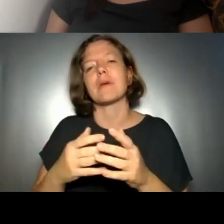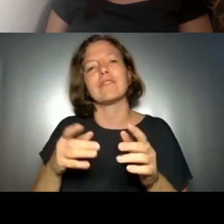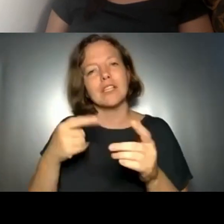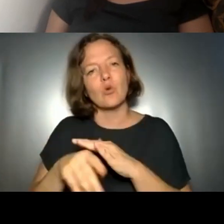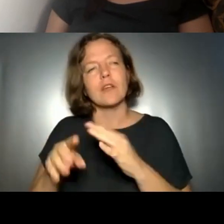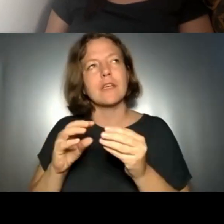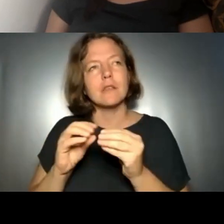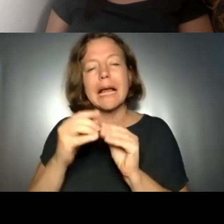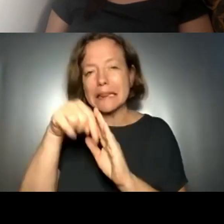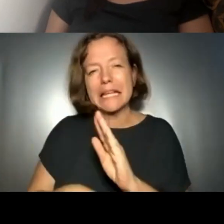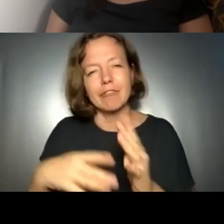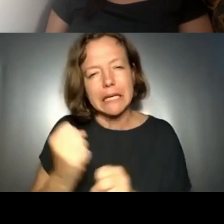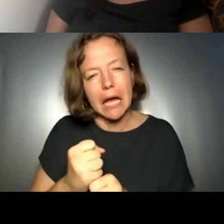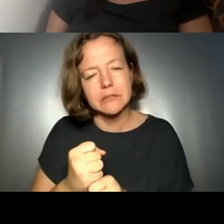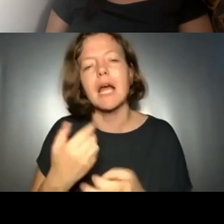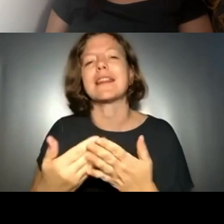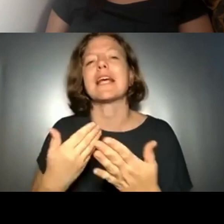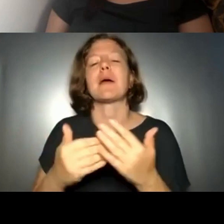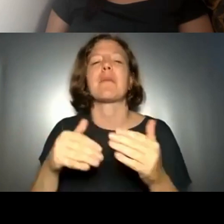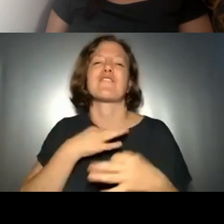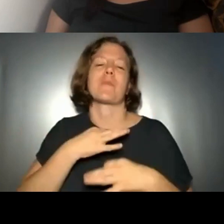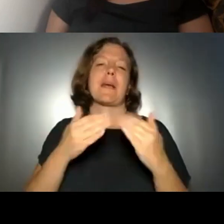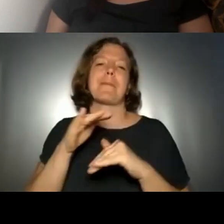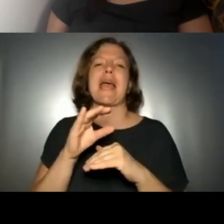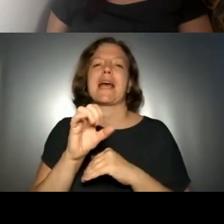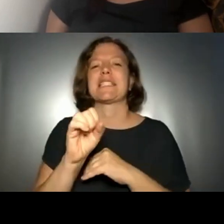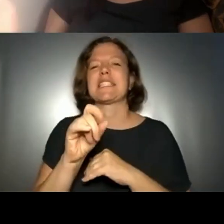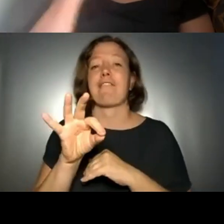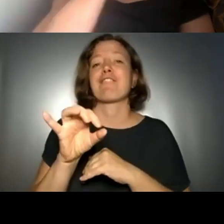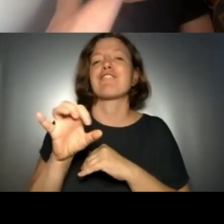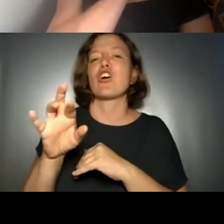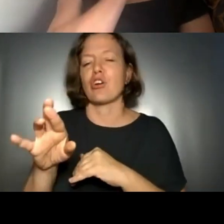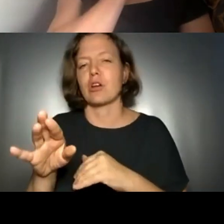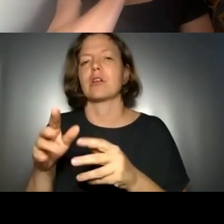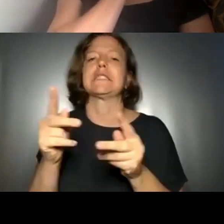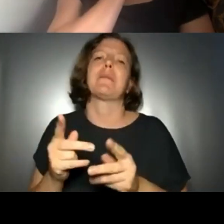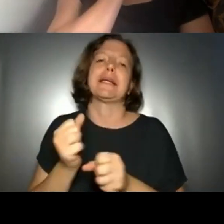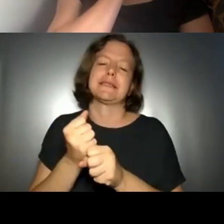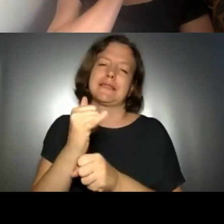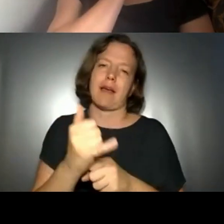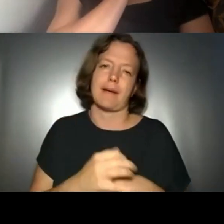Edwin Ramirez: This is Edwin speaking. I think one thing that is really crucial to acknowledge